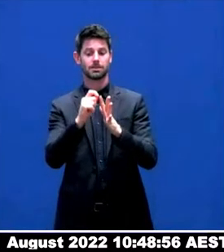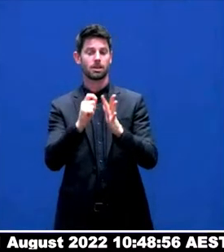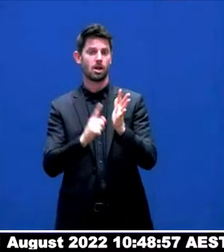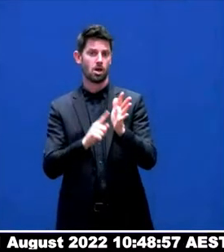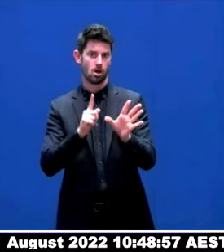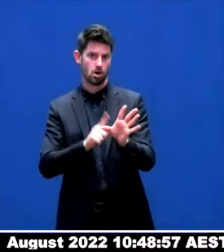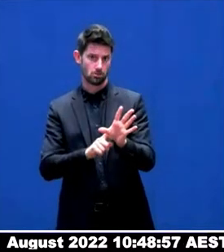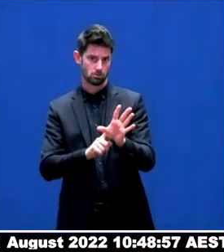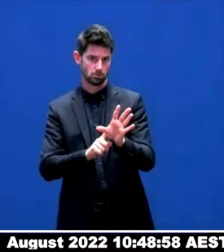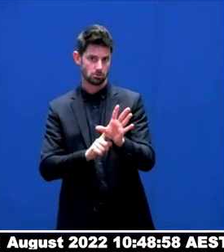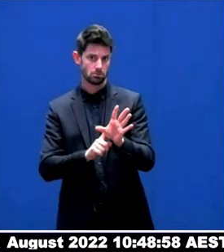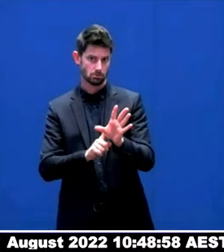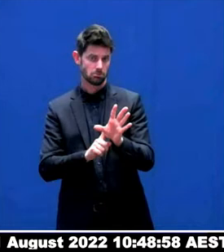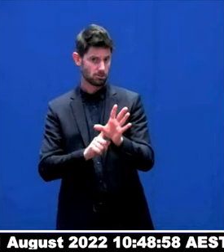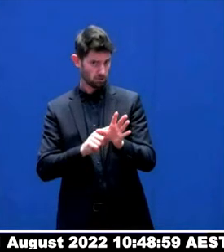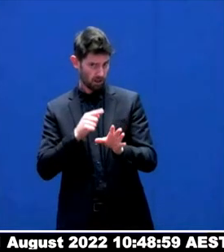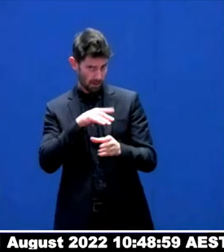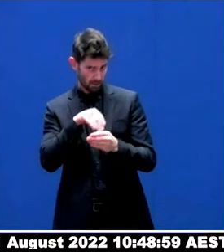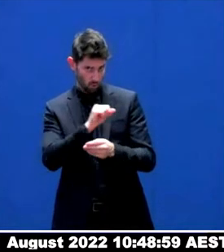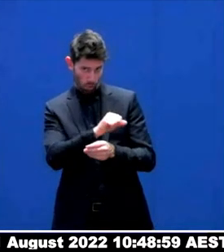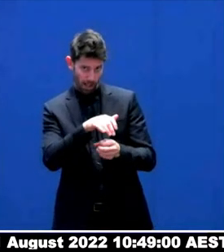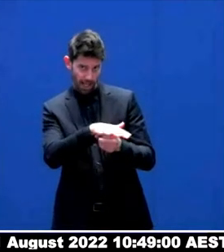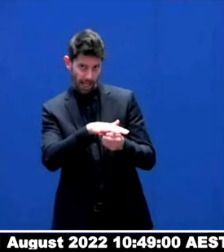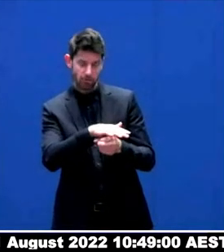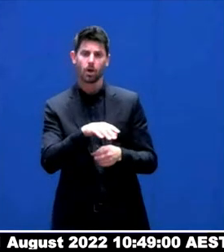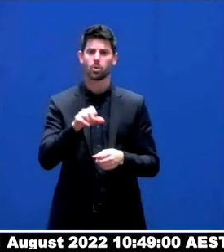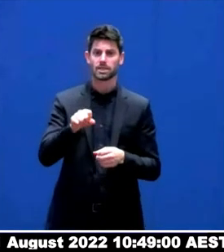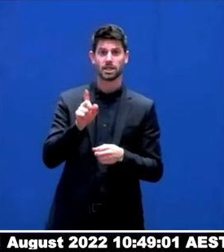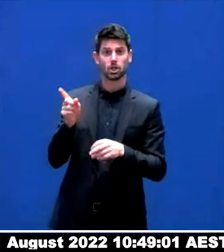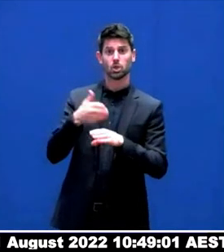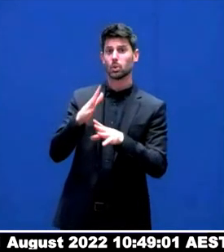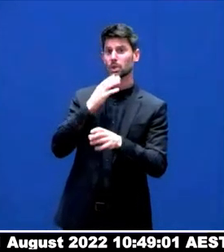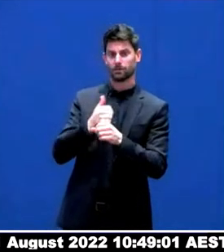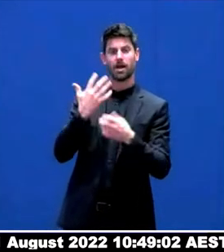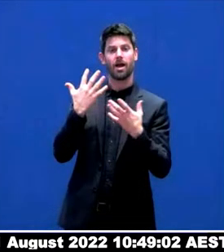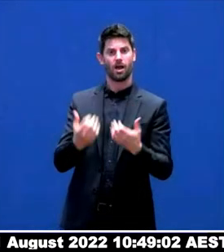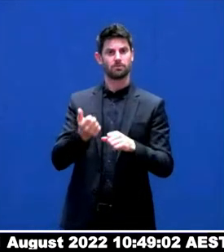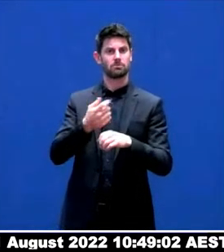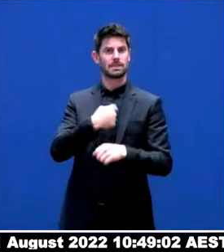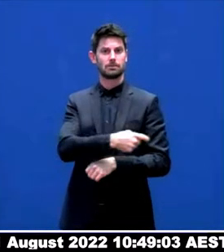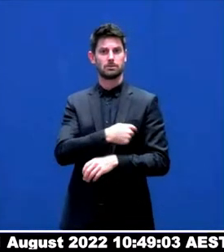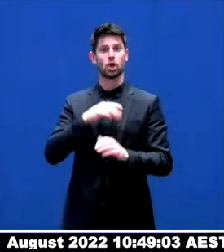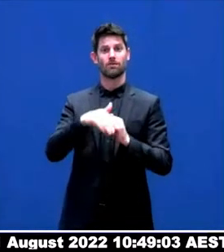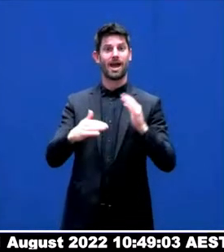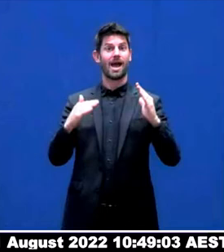The same, yes, so there's effectively a range of commitments the incoming Government has made in relation to housing agenda.